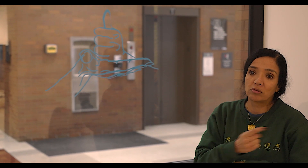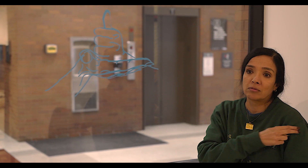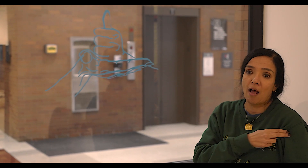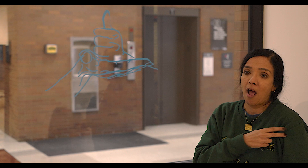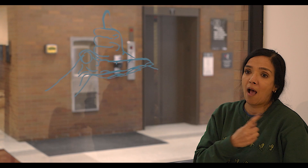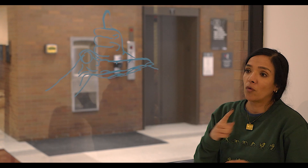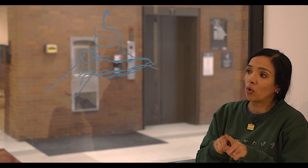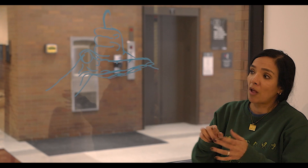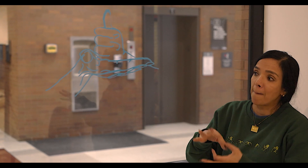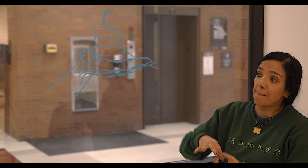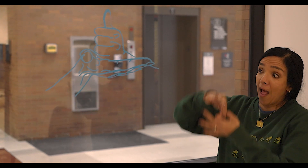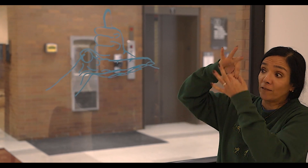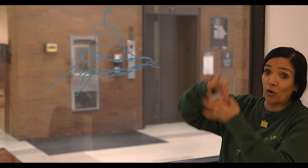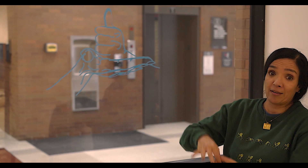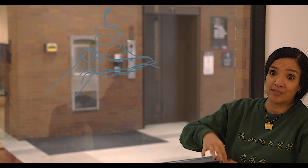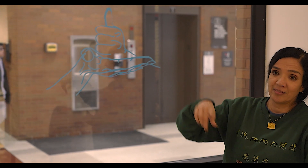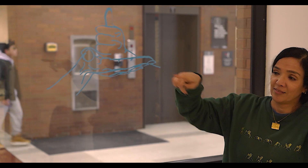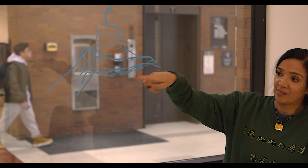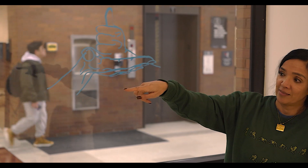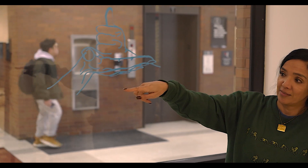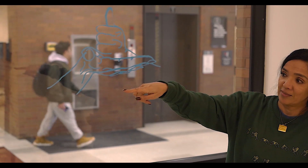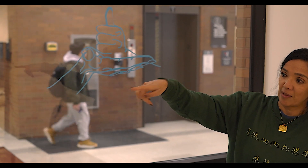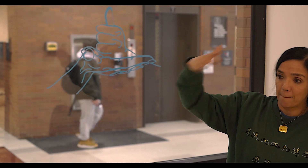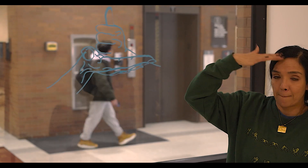and support them, so, it's a way of them signing to the staff.